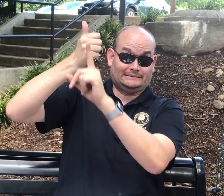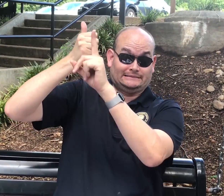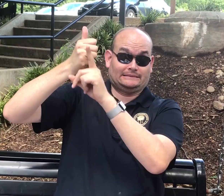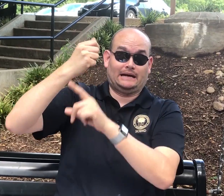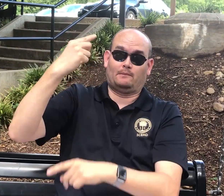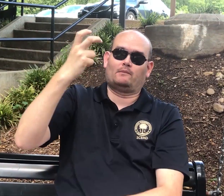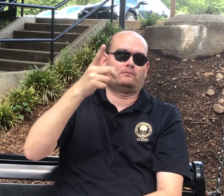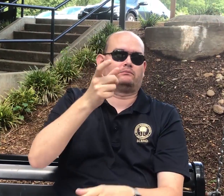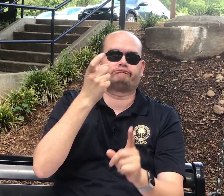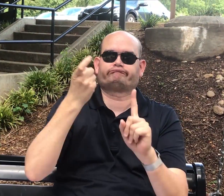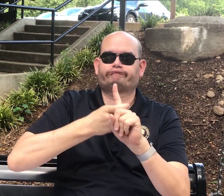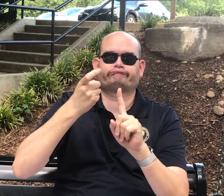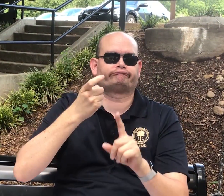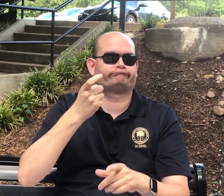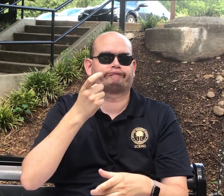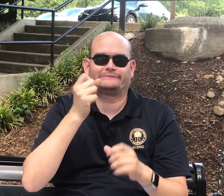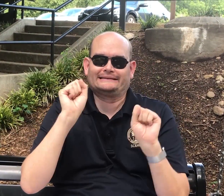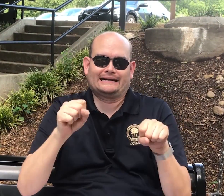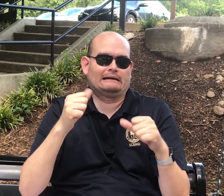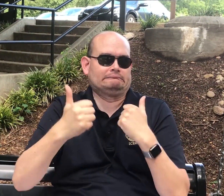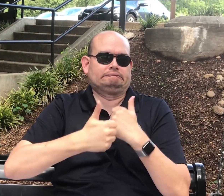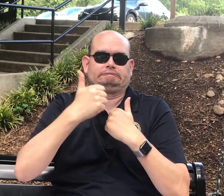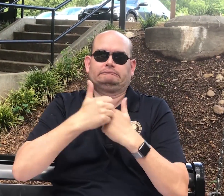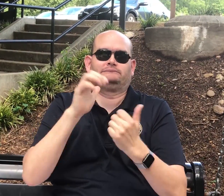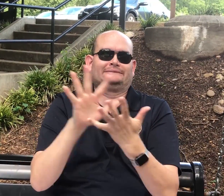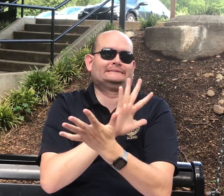YOU COULD RISK BLINDNESS OR OTHER EYE RELATED DAMAGE